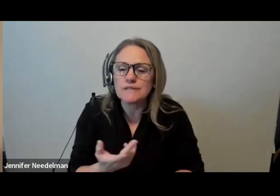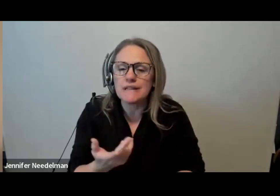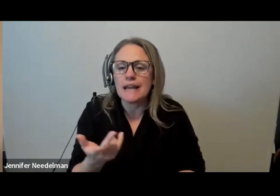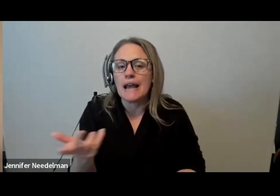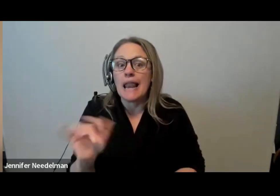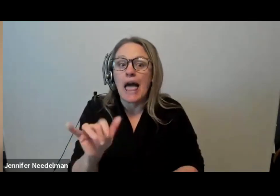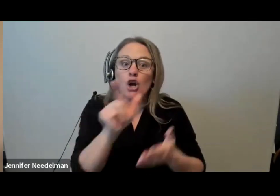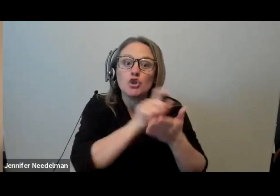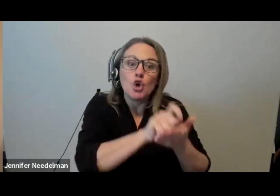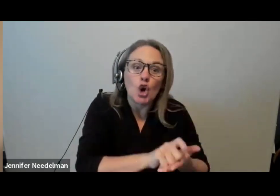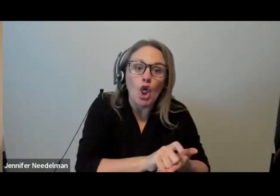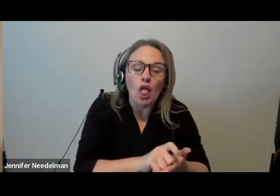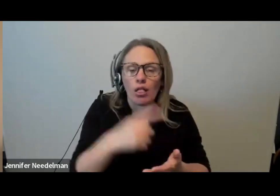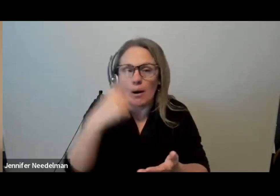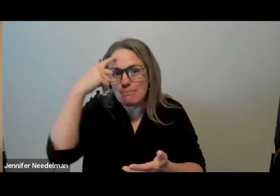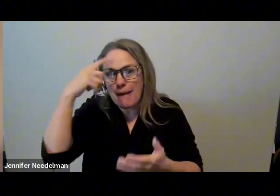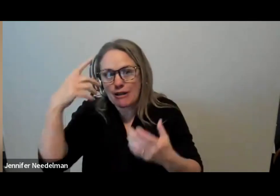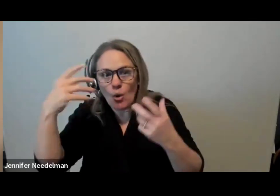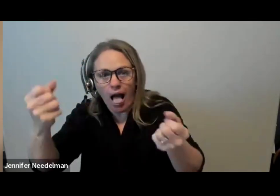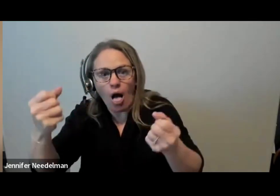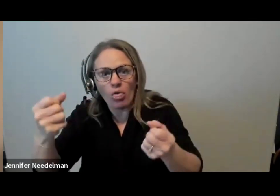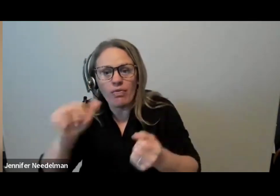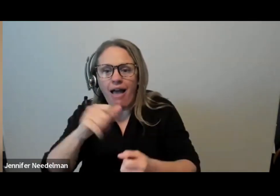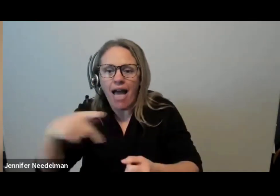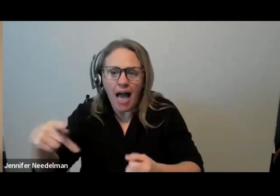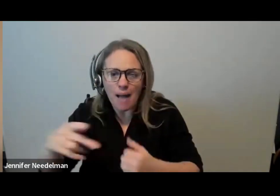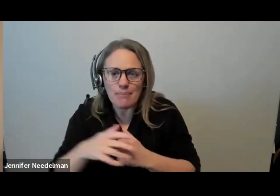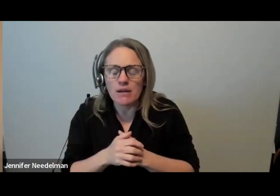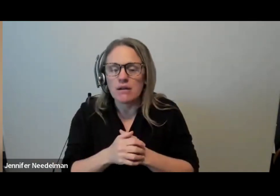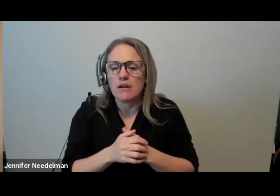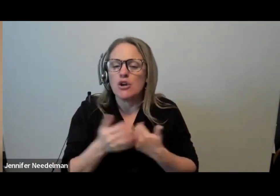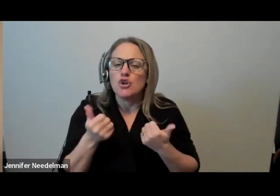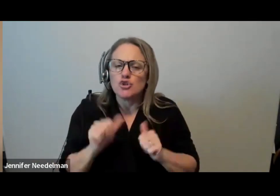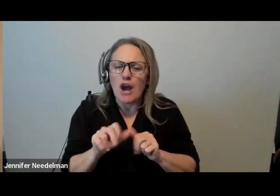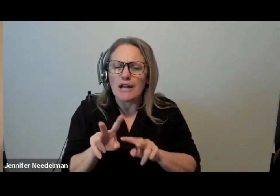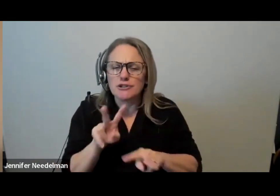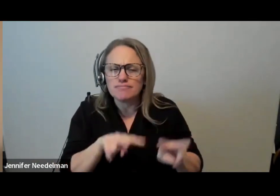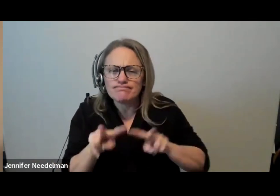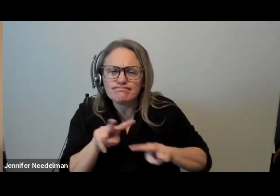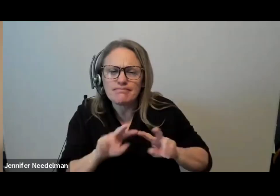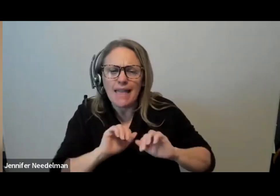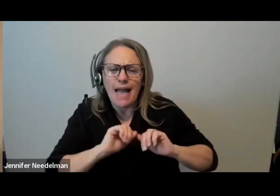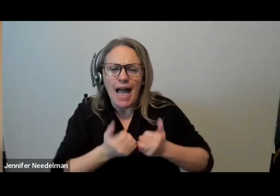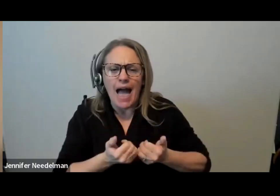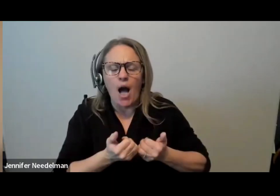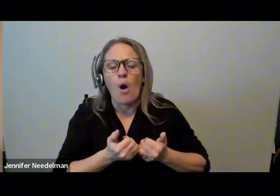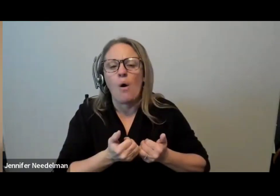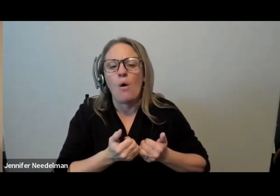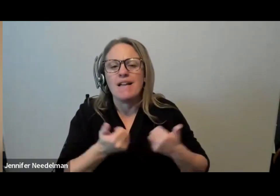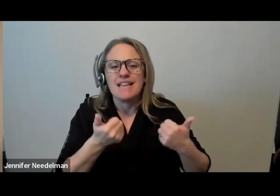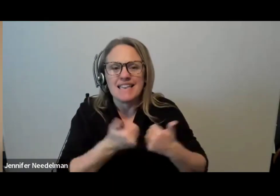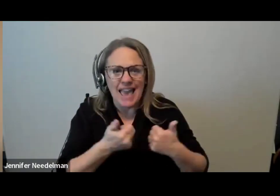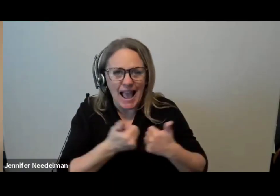or a mental health app. Looking at how games and game tutorials unpack new concepts is a fantastic